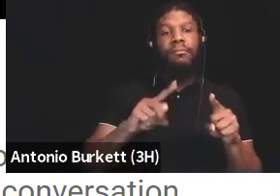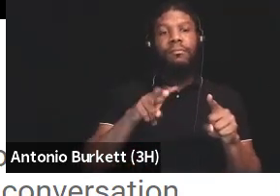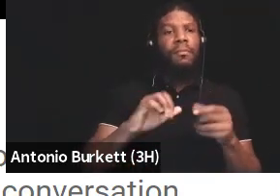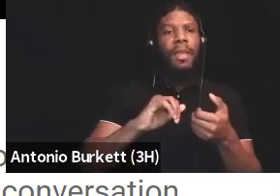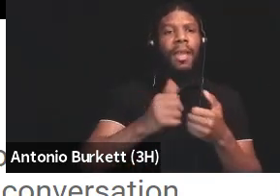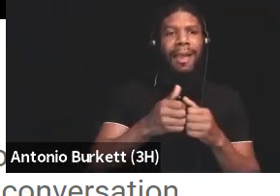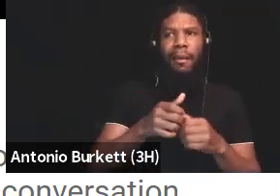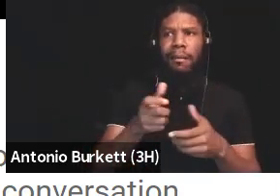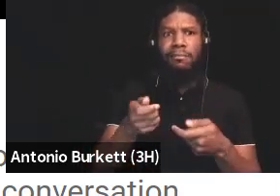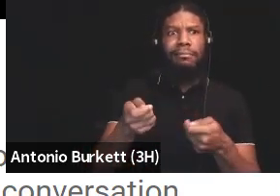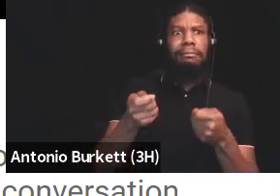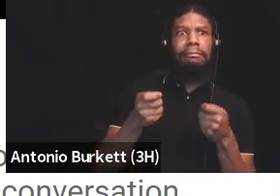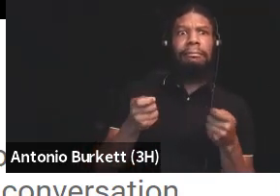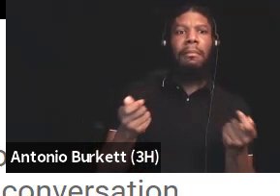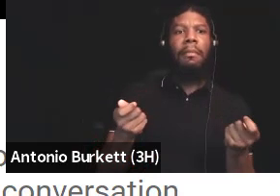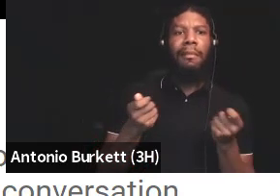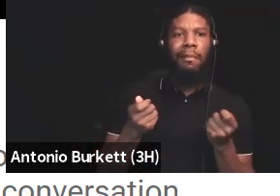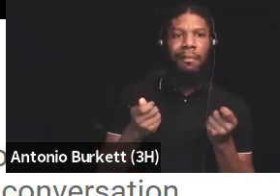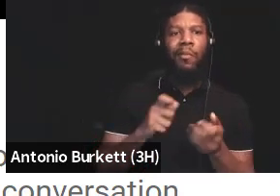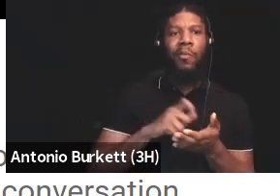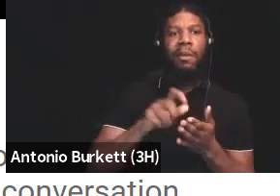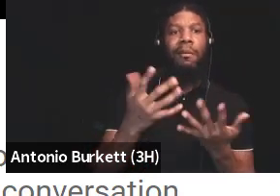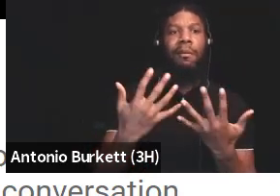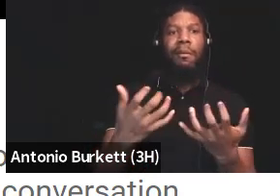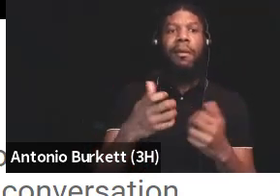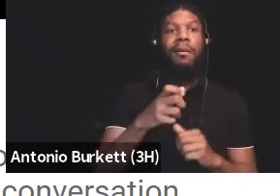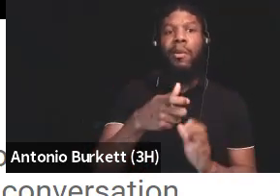not just manuscripts they're sending off, but maybe if they're working on a writing assignment.